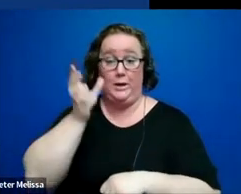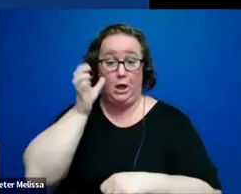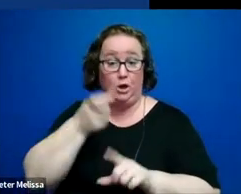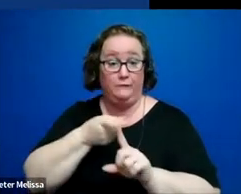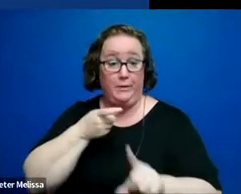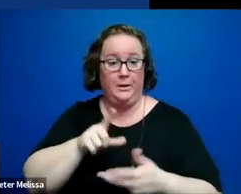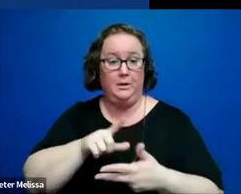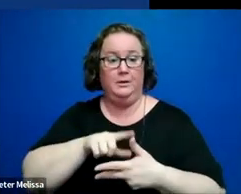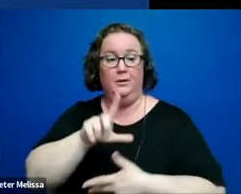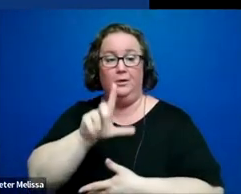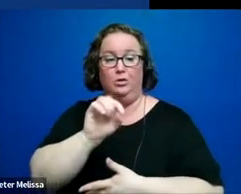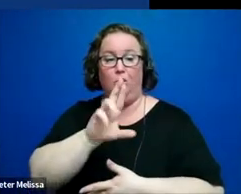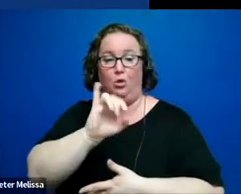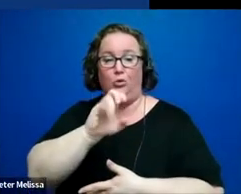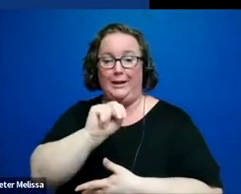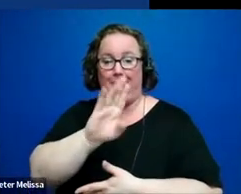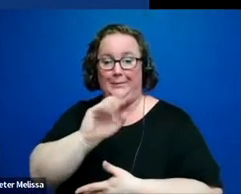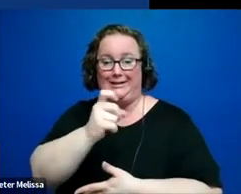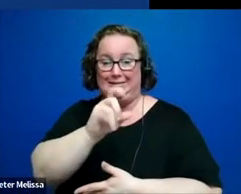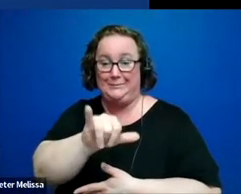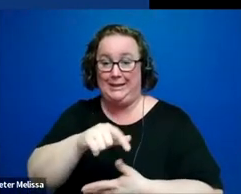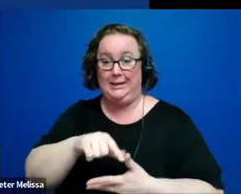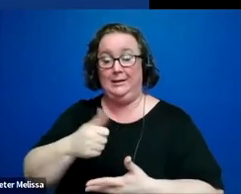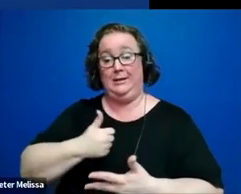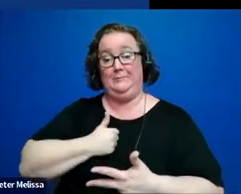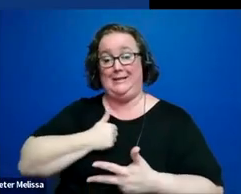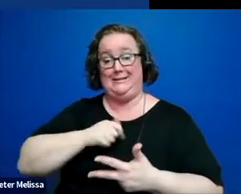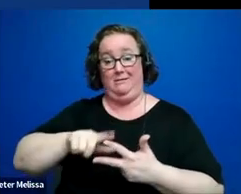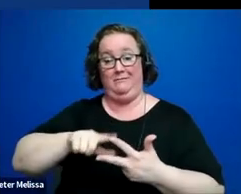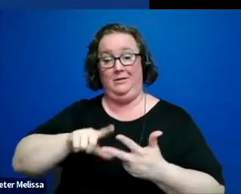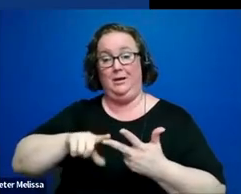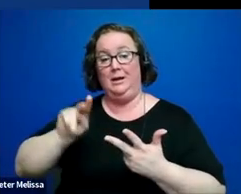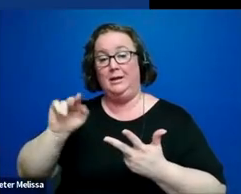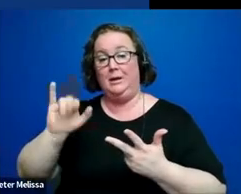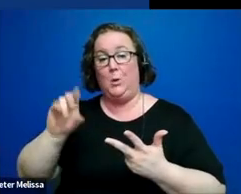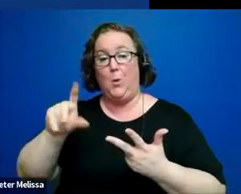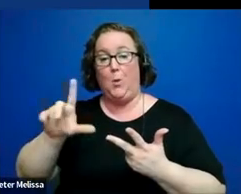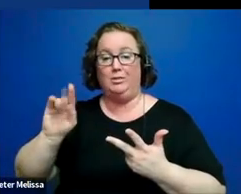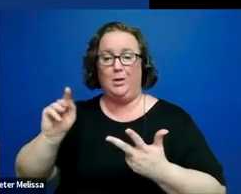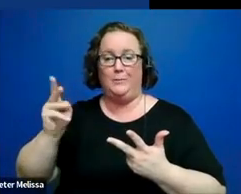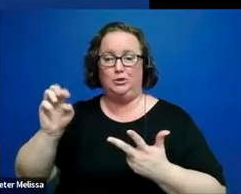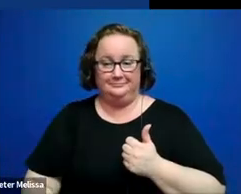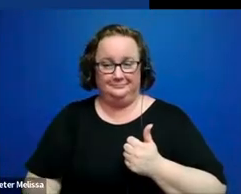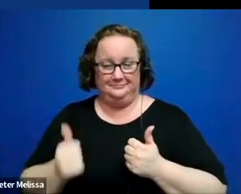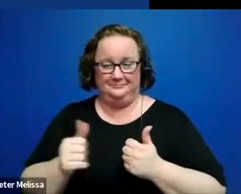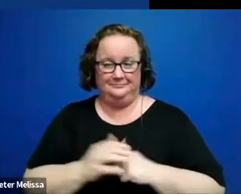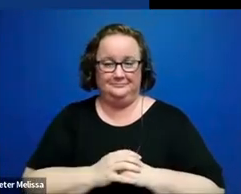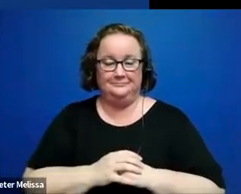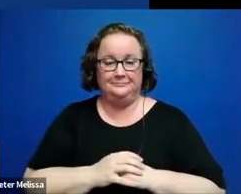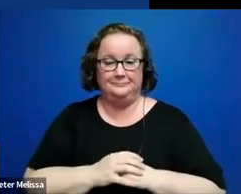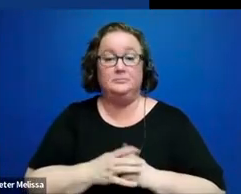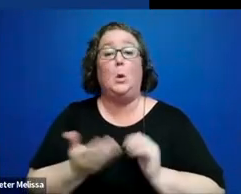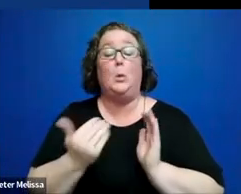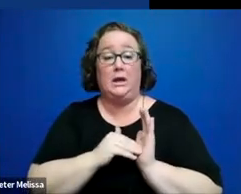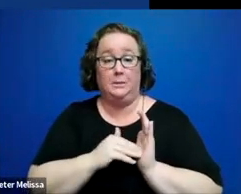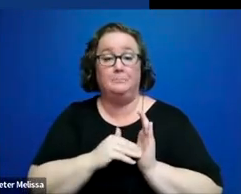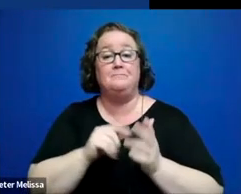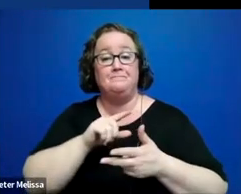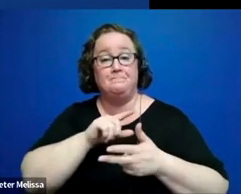Bixby, myself, and Nicole Lomerson, all from the Lurie Institute, reiterate that you will be hearing from